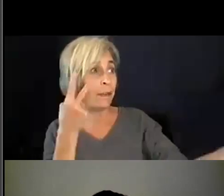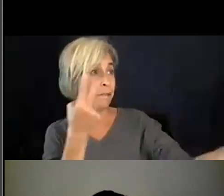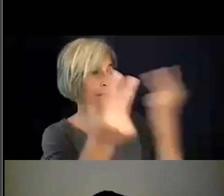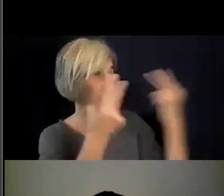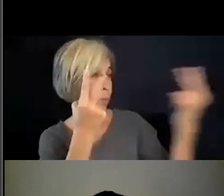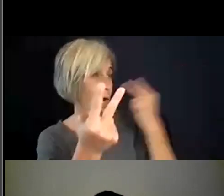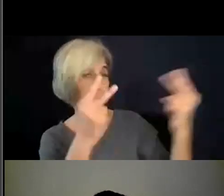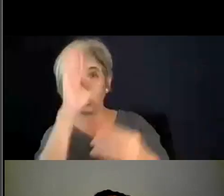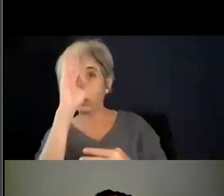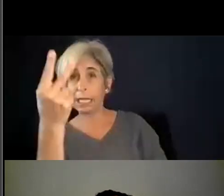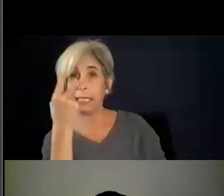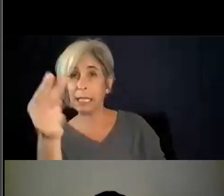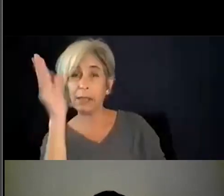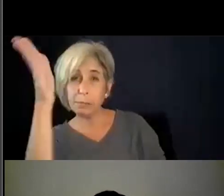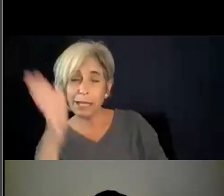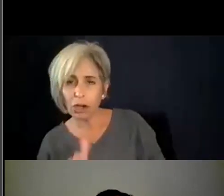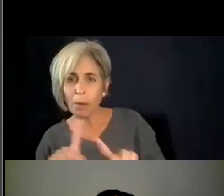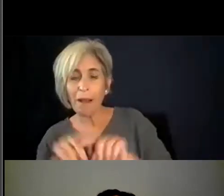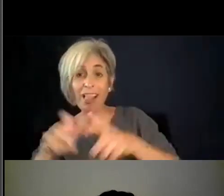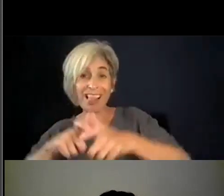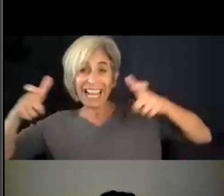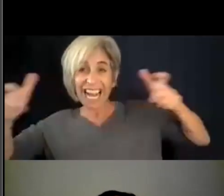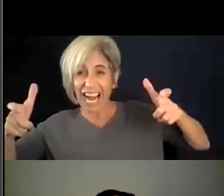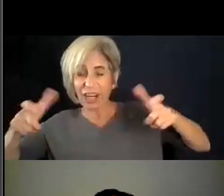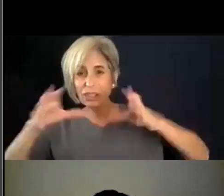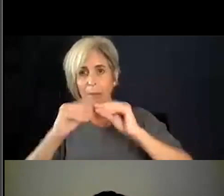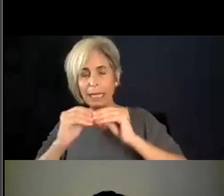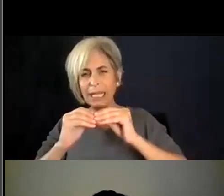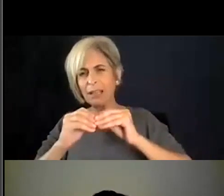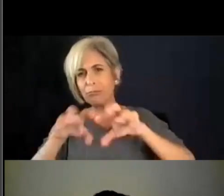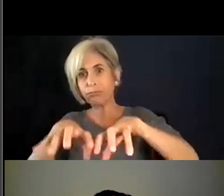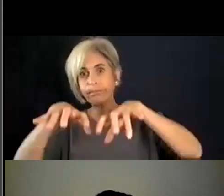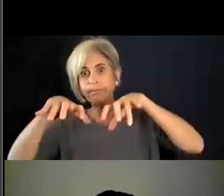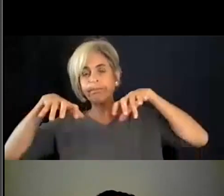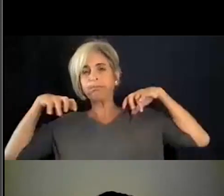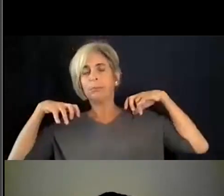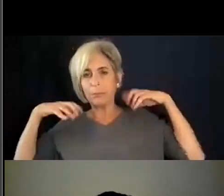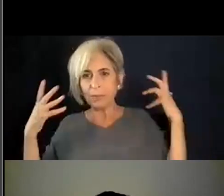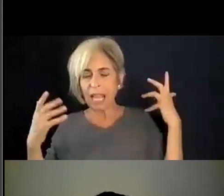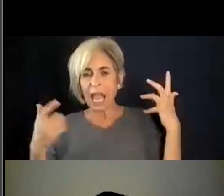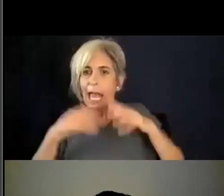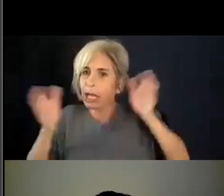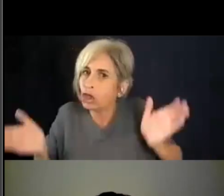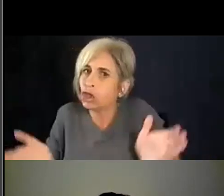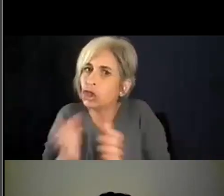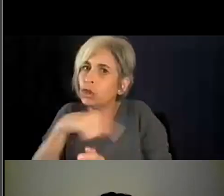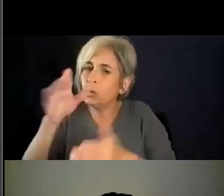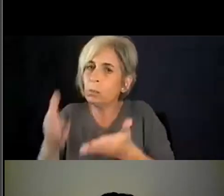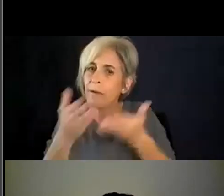But, for larger meetings like corporate town halls or all hands I'd really encourage you to consider providing the